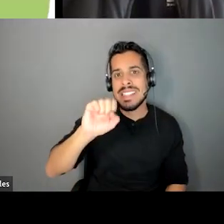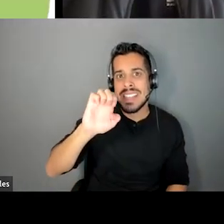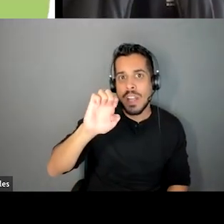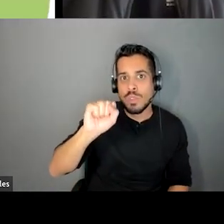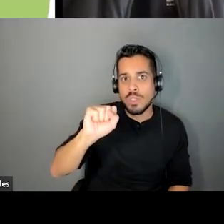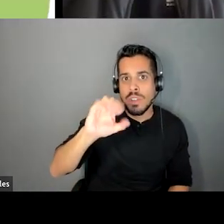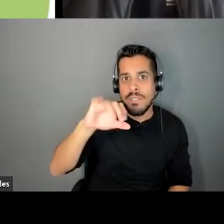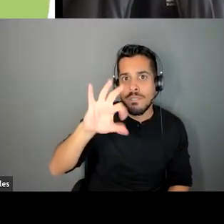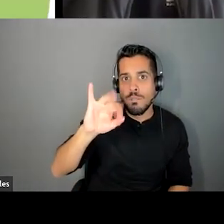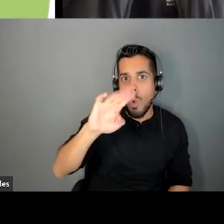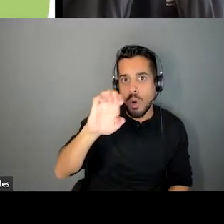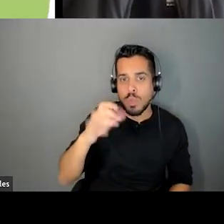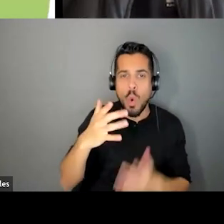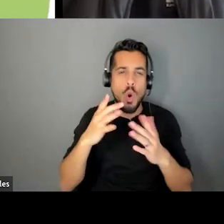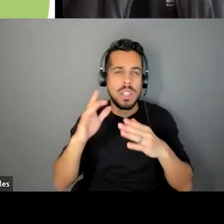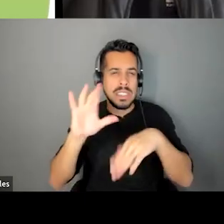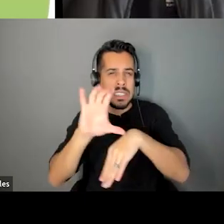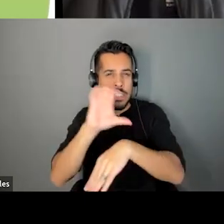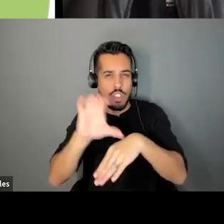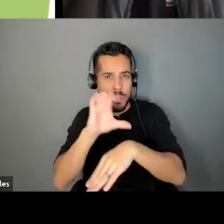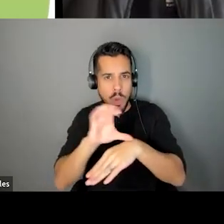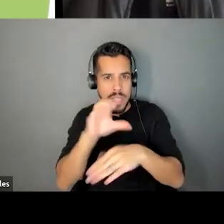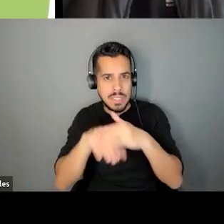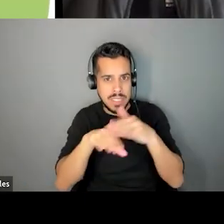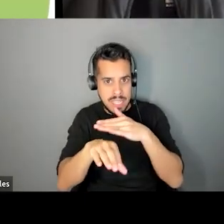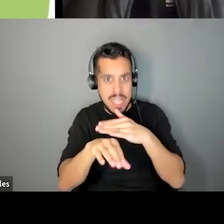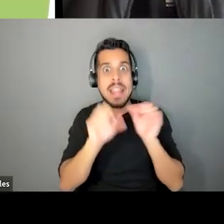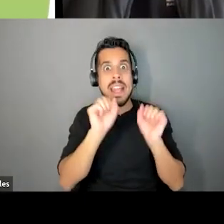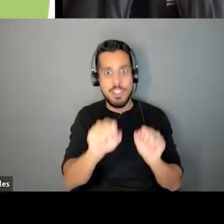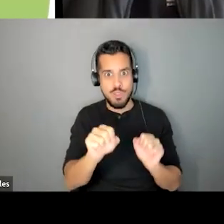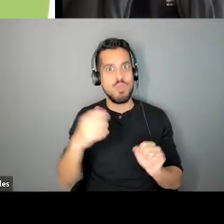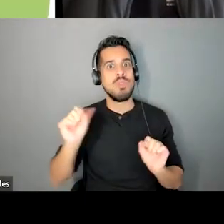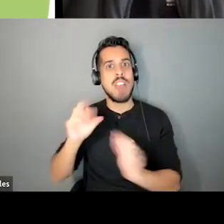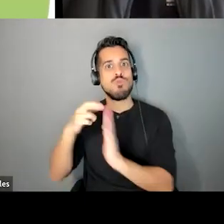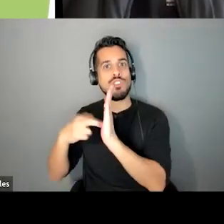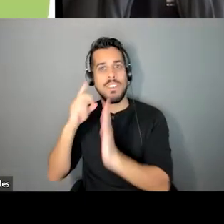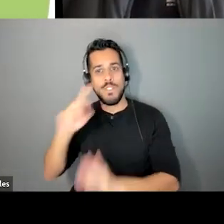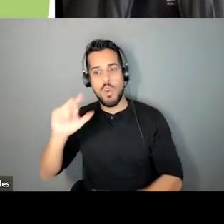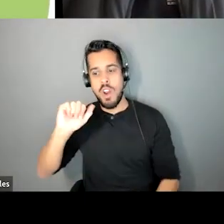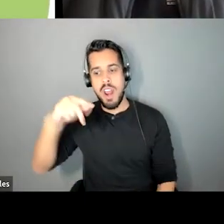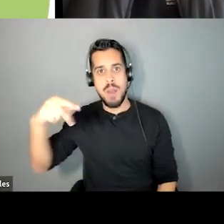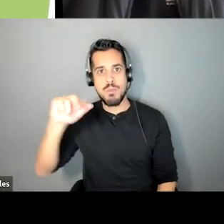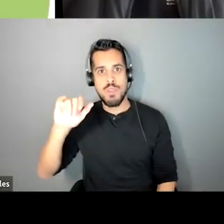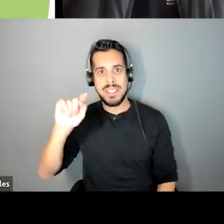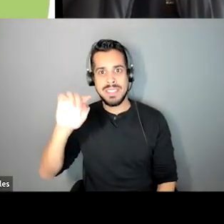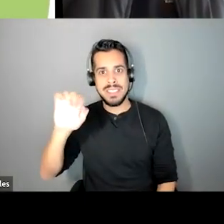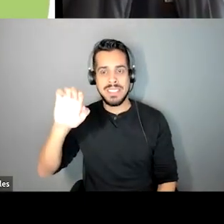you then have the ability to register for our apprenticeship program. And our apprenticeship program, we, uh...